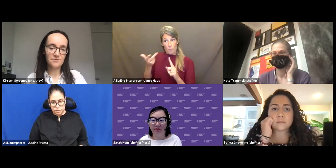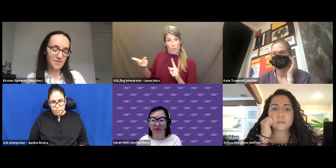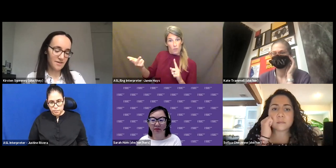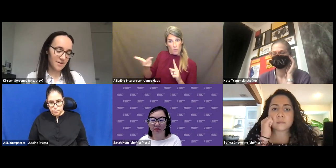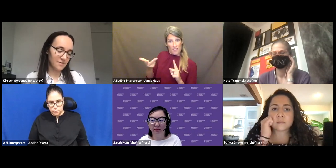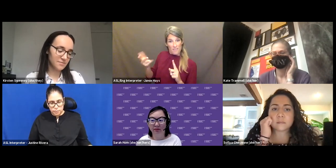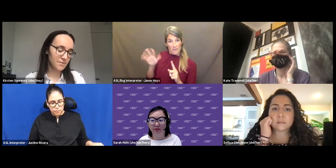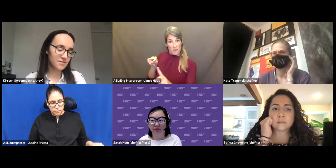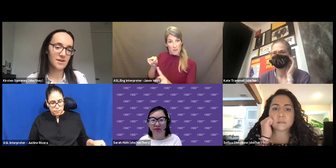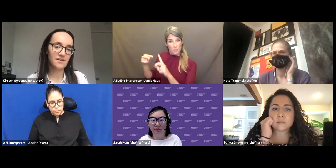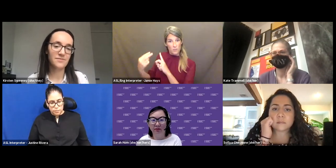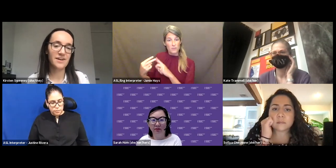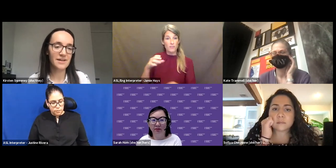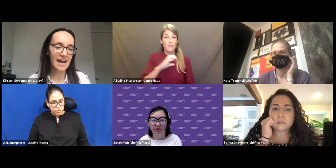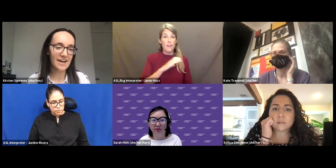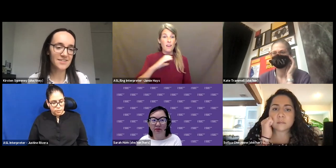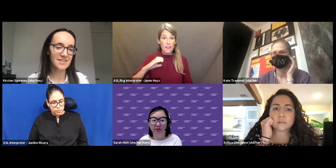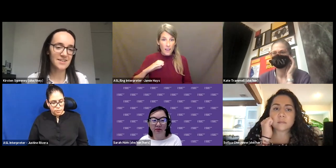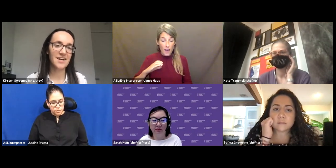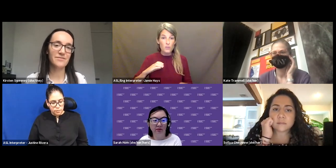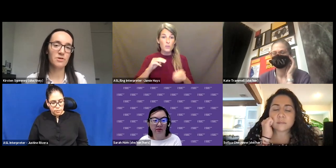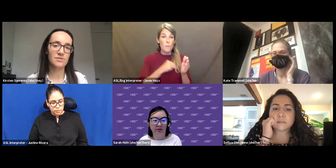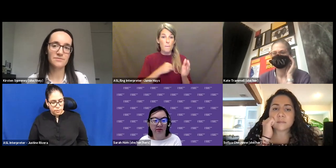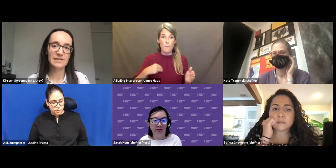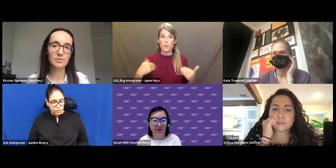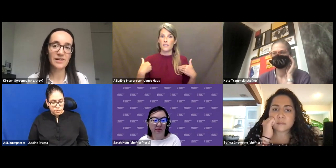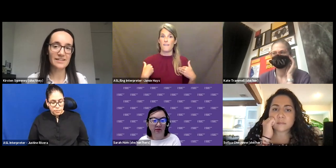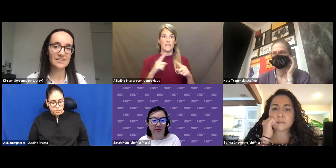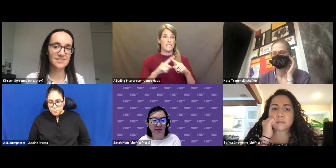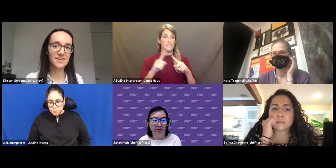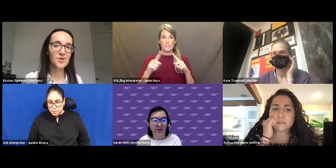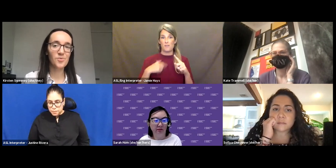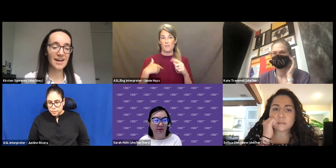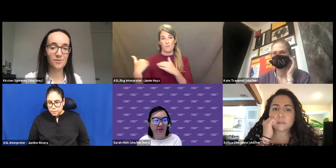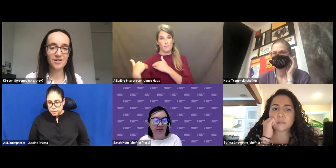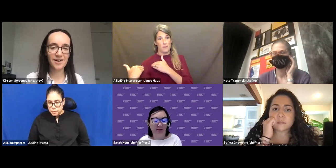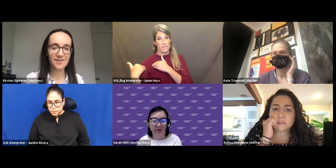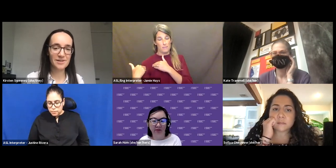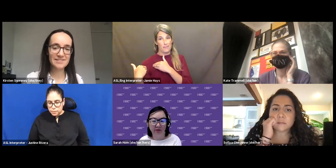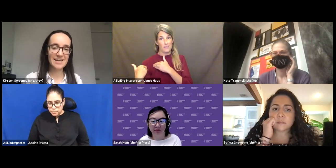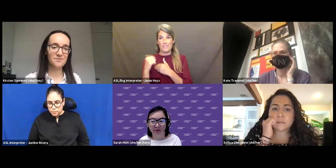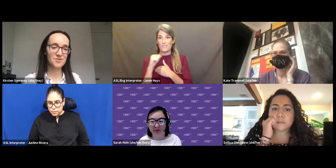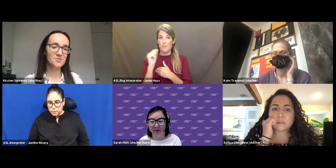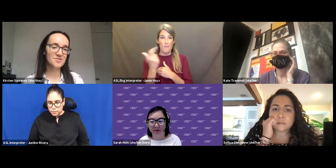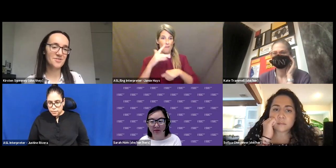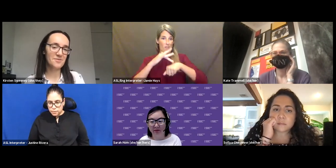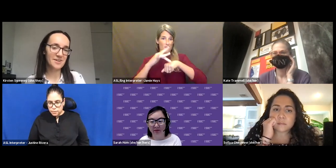of the council members wear very many hats and not everyone was available at this one hour on a Wednesday afternoon. So I want